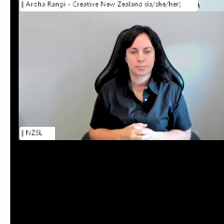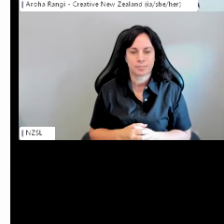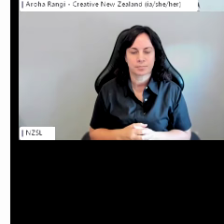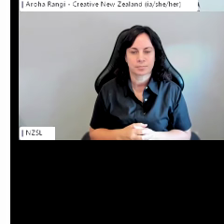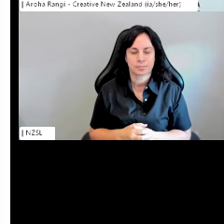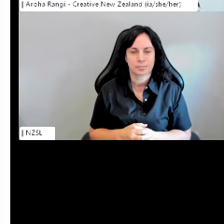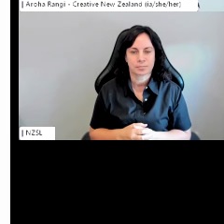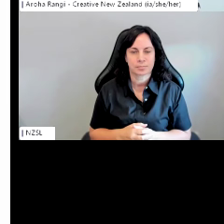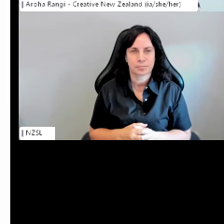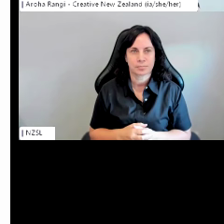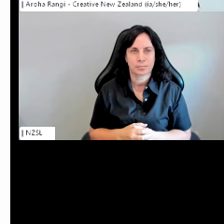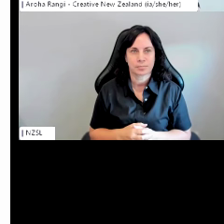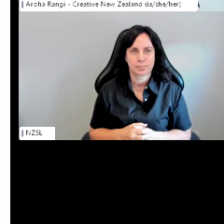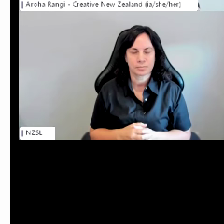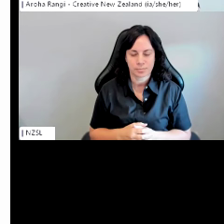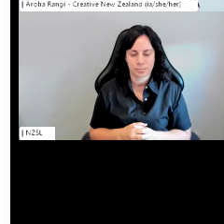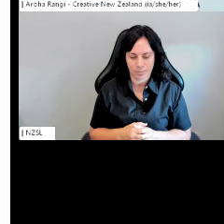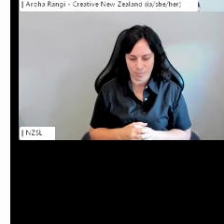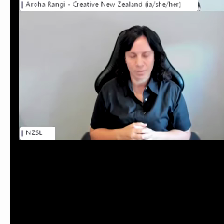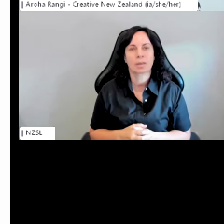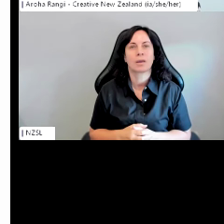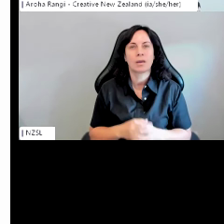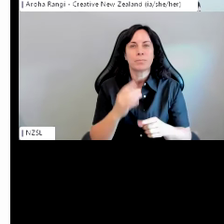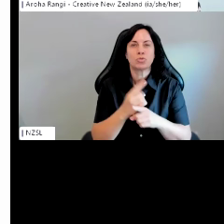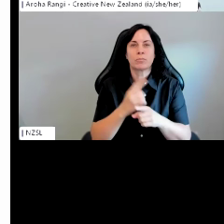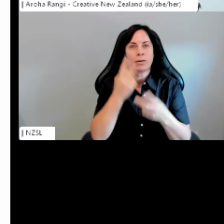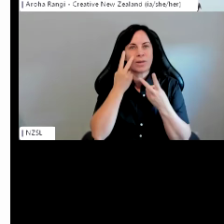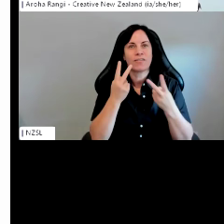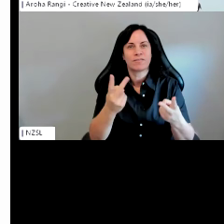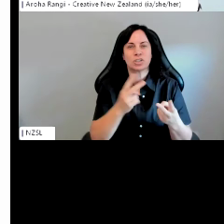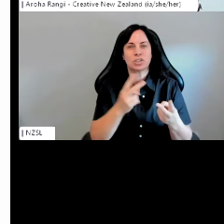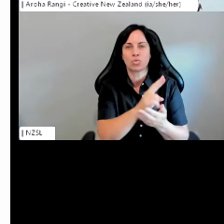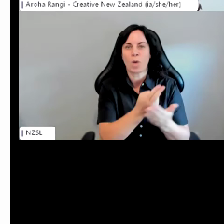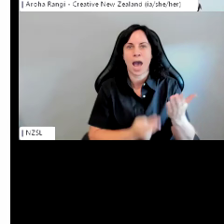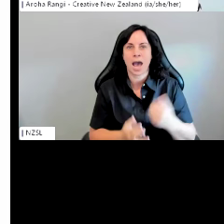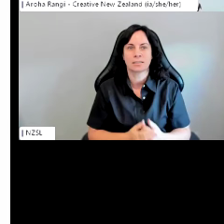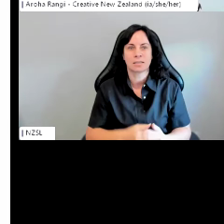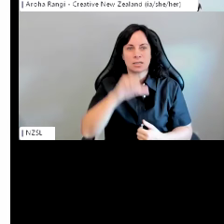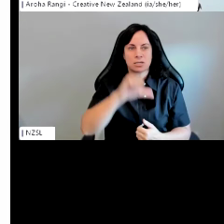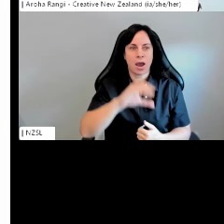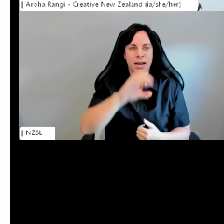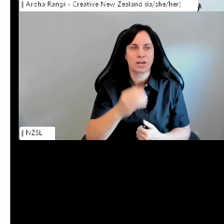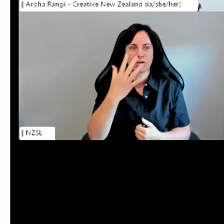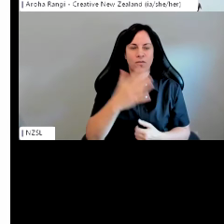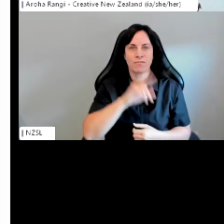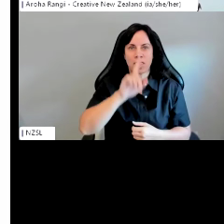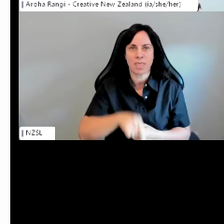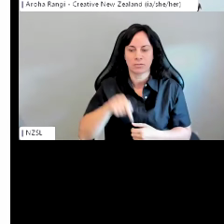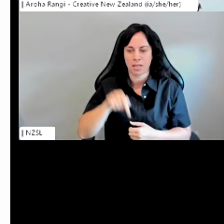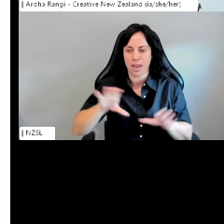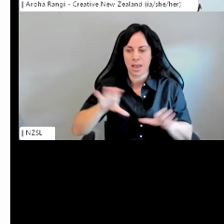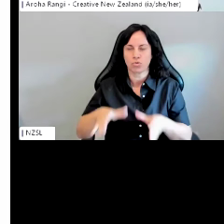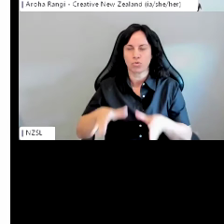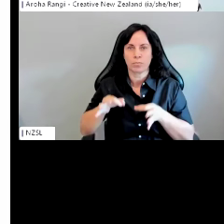visual arts, slightly fewer but not many, 95,000 are in the laps market for visual arts. And uh,